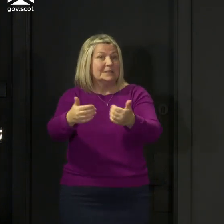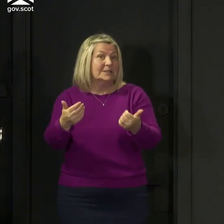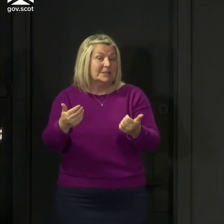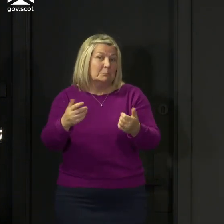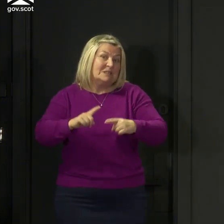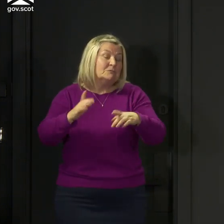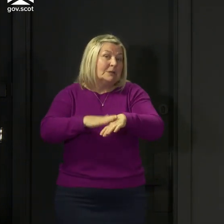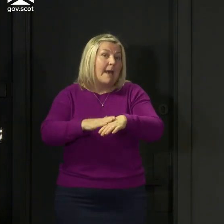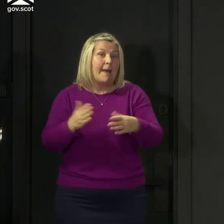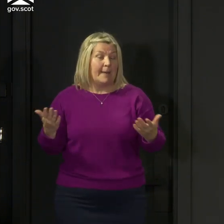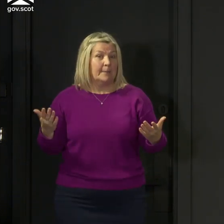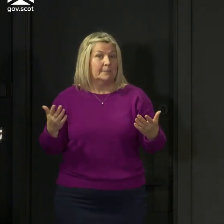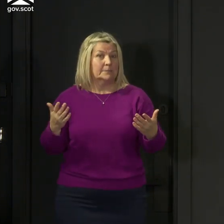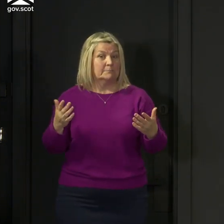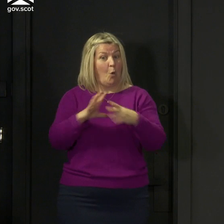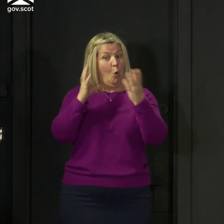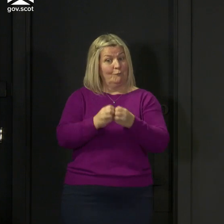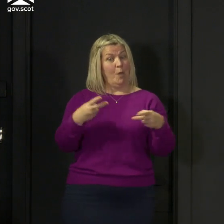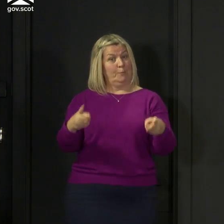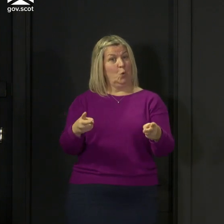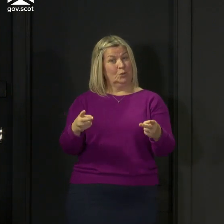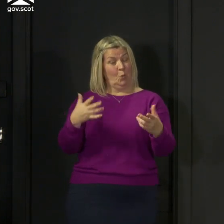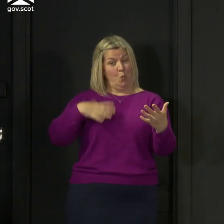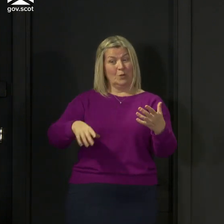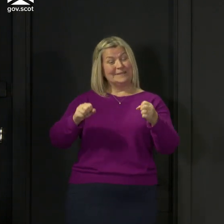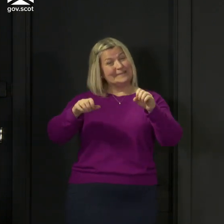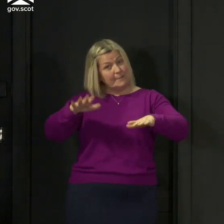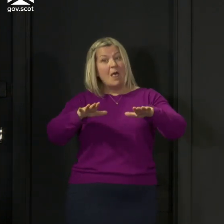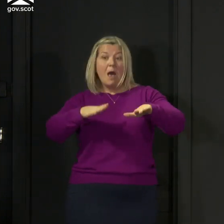in the overall approaches we're taking. So I will be looking to align our positions as